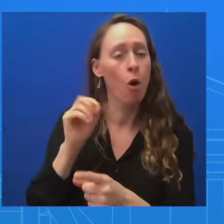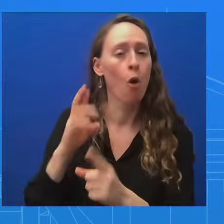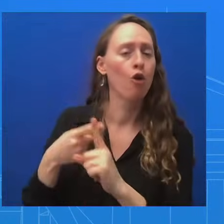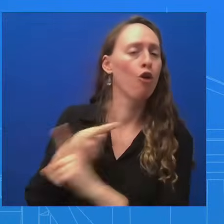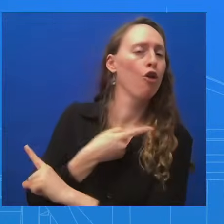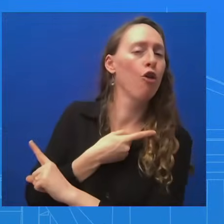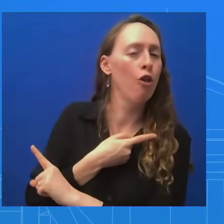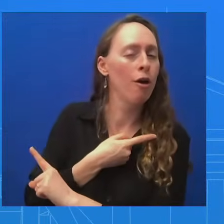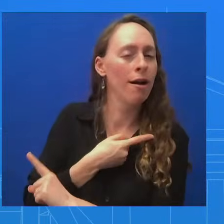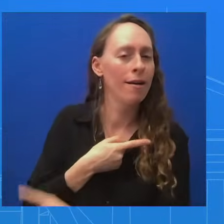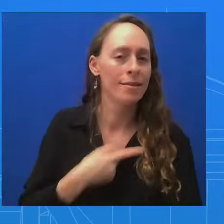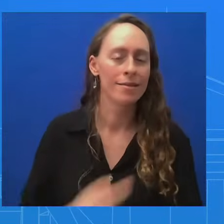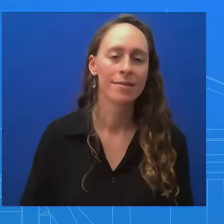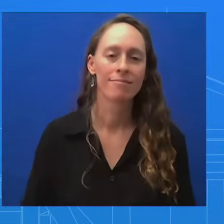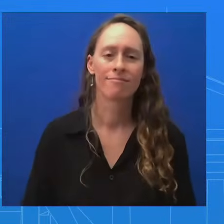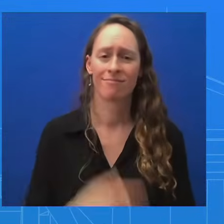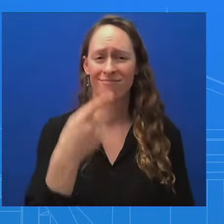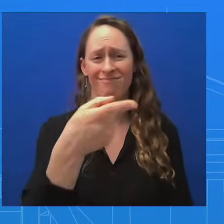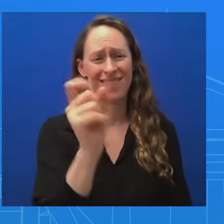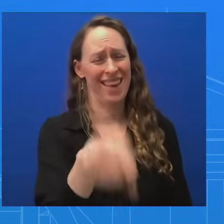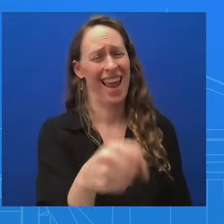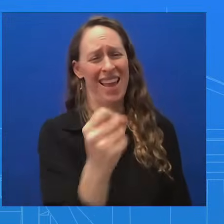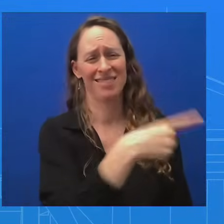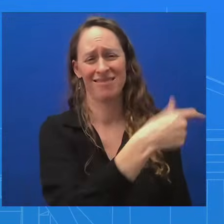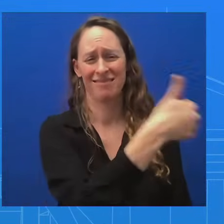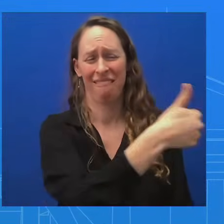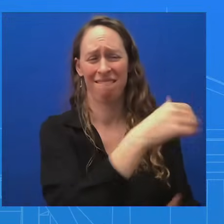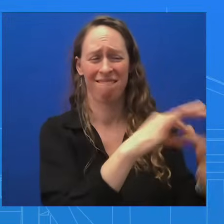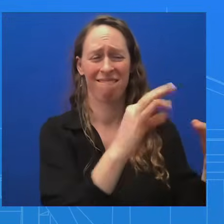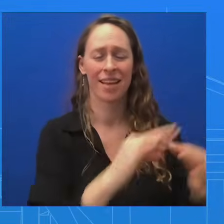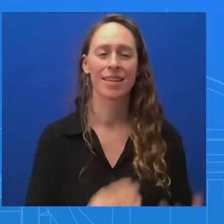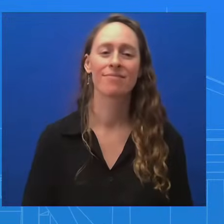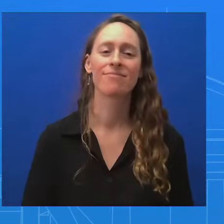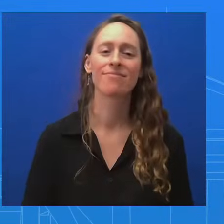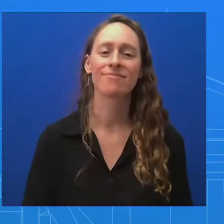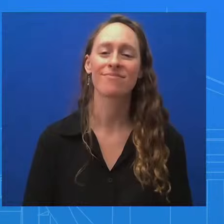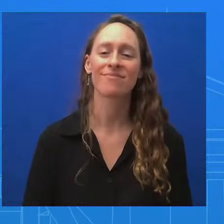Ms. Jean-Pierre: Okay. The Press: Is the President open to passing,